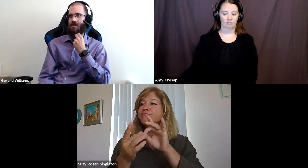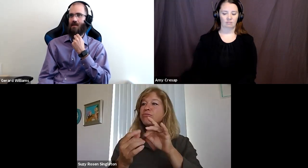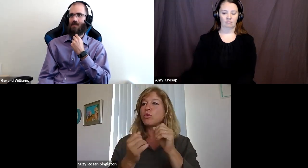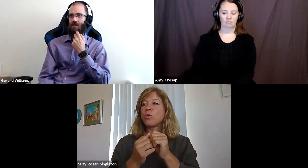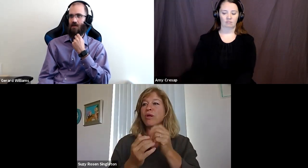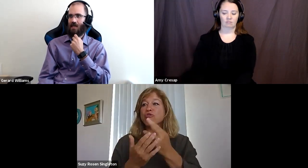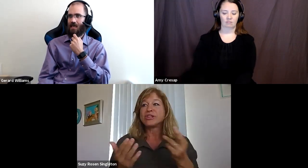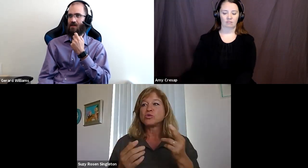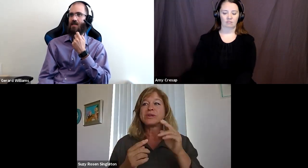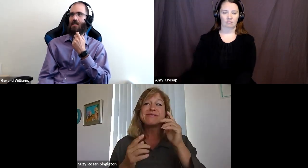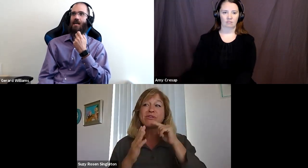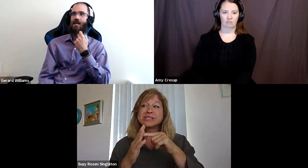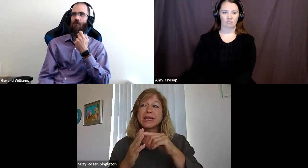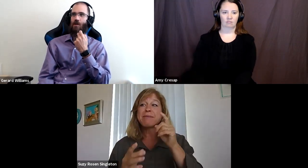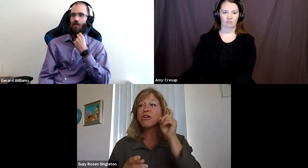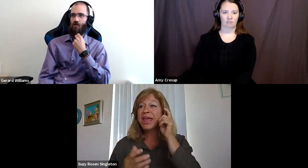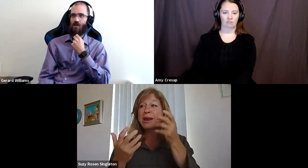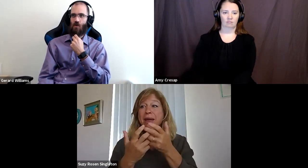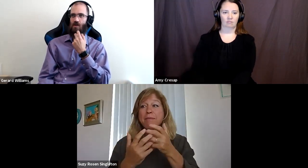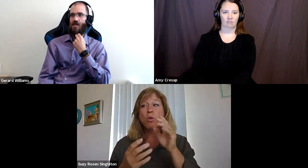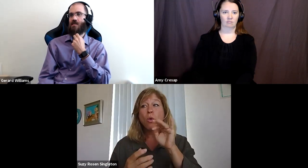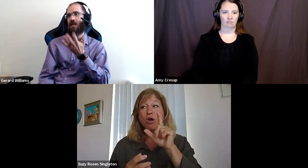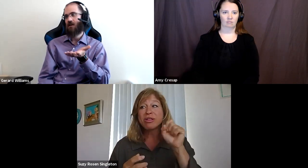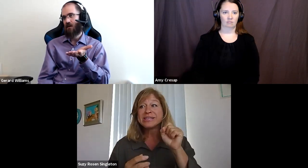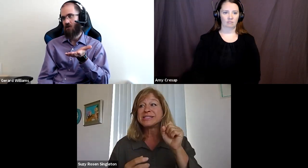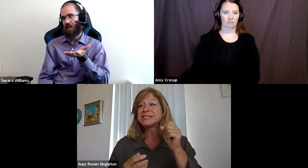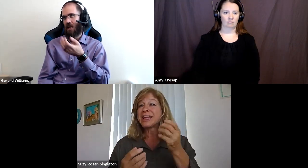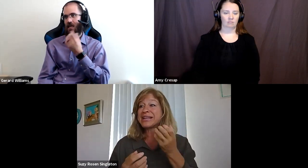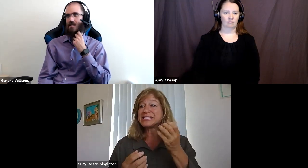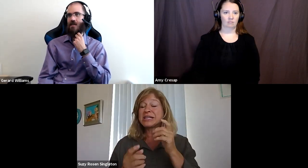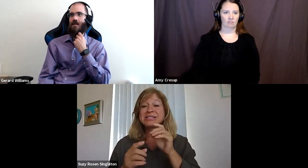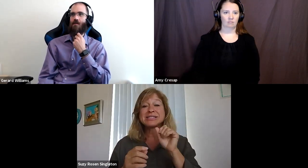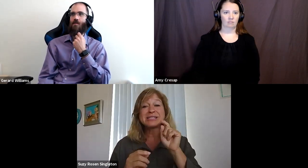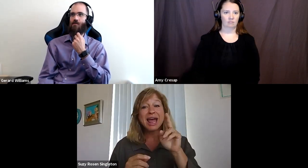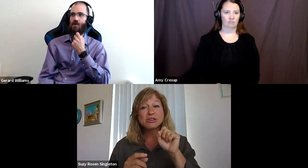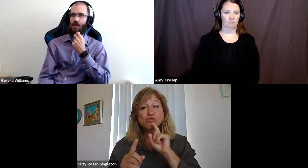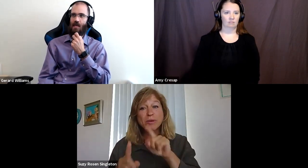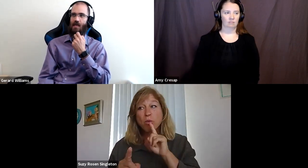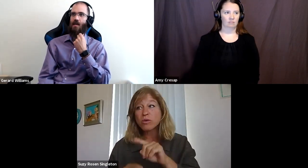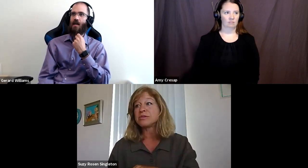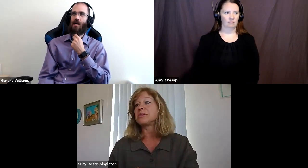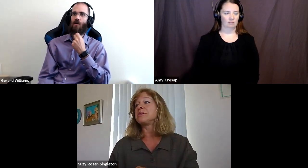to lots of different links, information about resources like hearing aid compatibility,